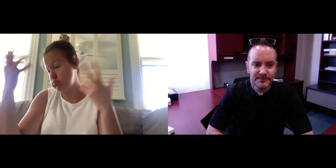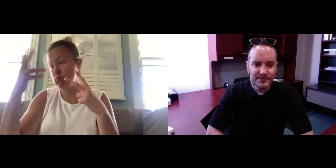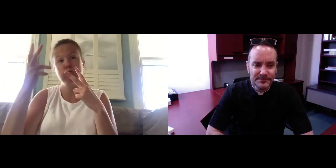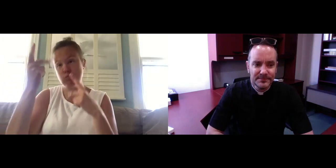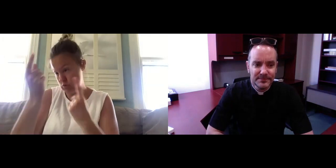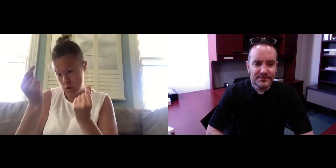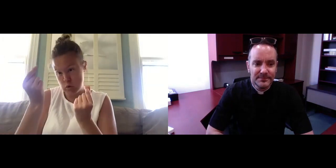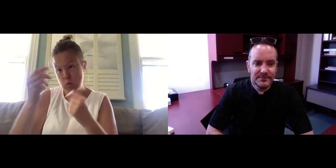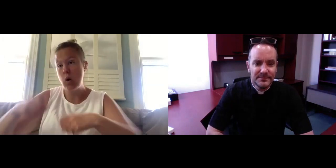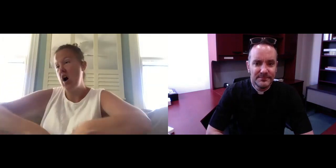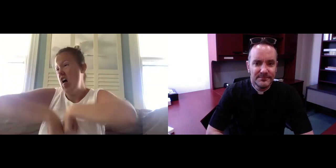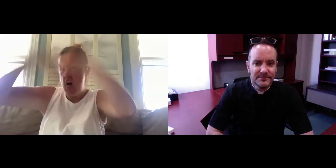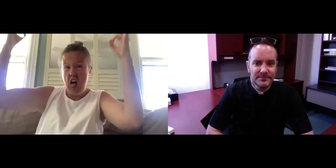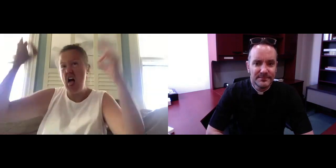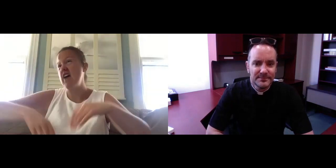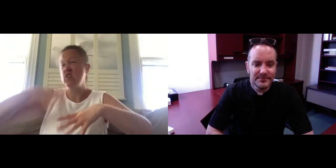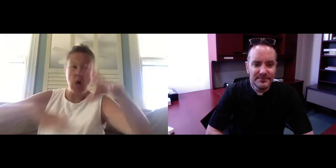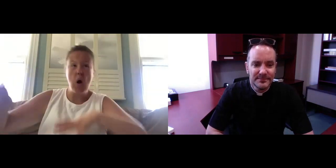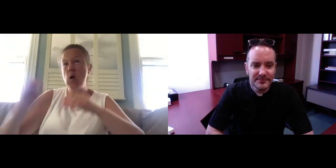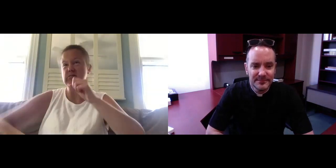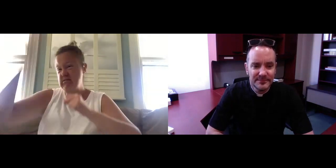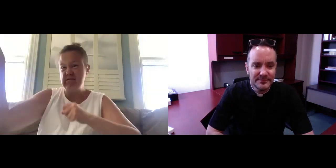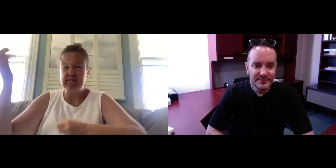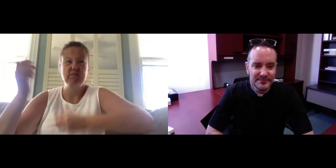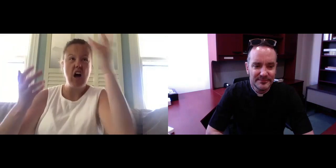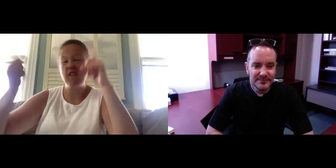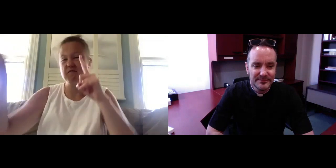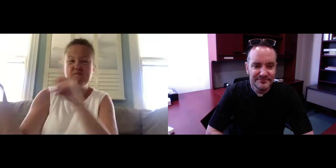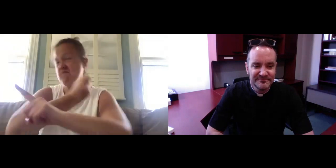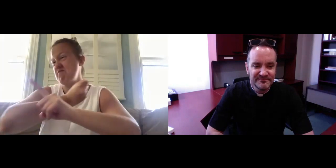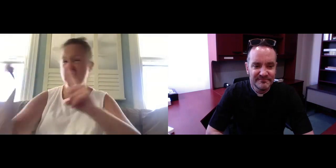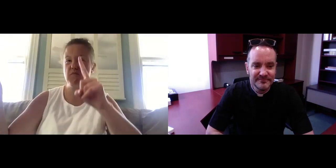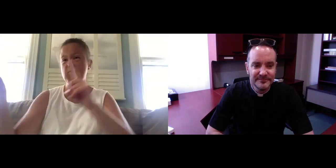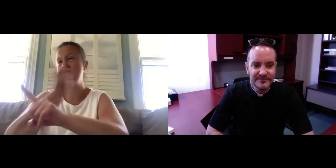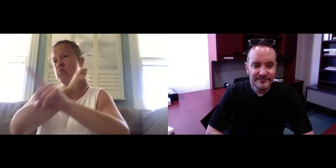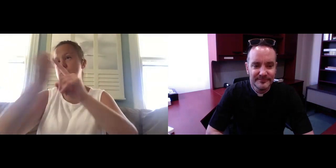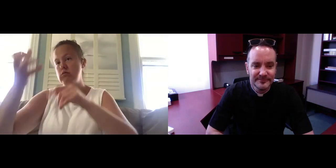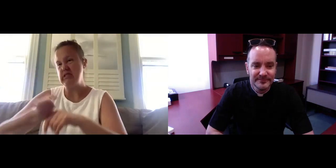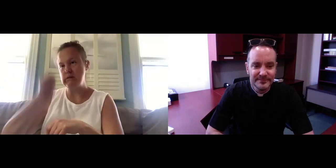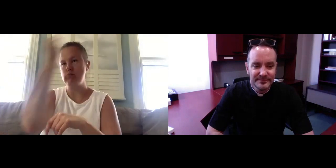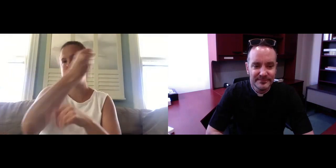and the magistrates had them stripped and ordered them to be beaten with rods.